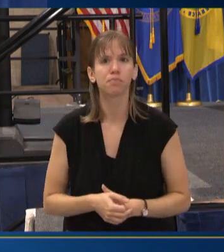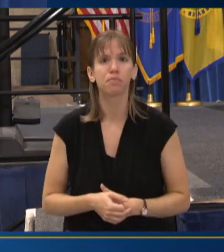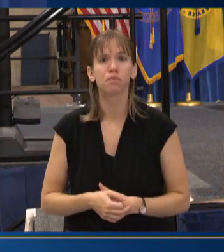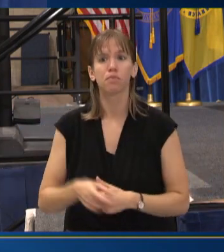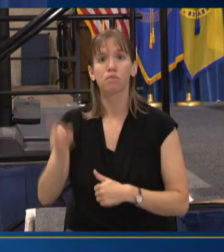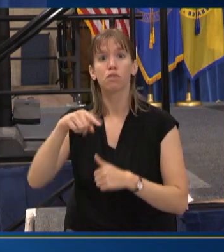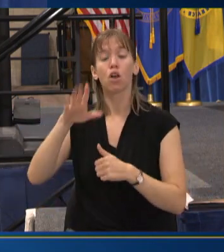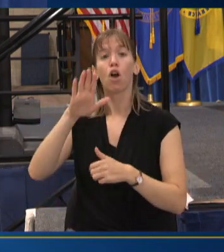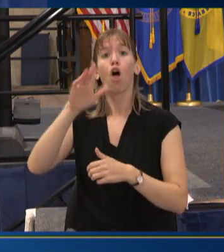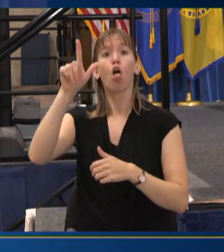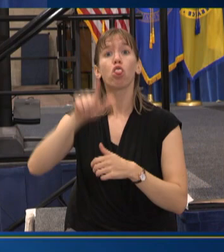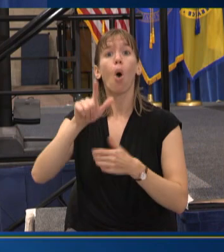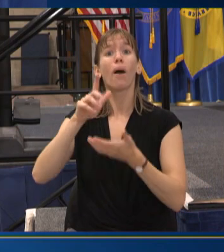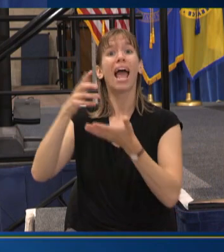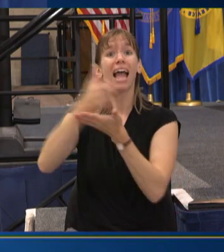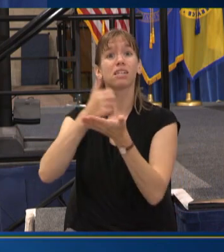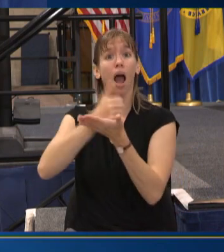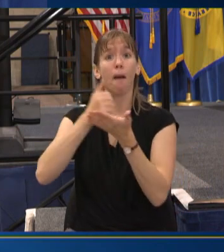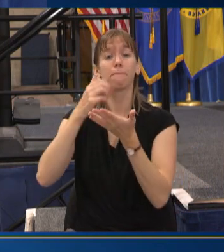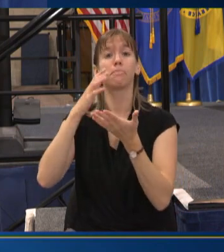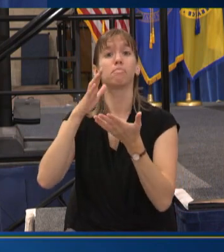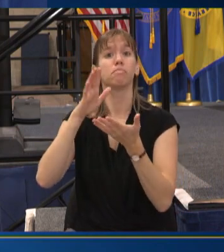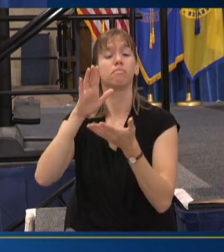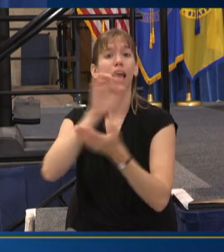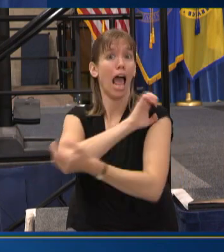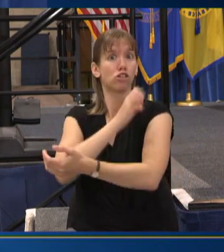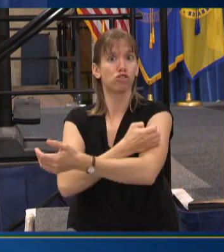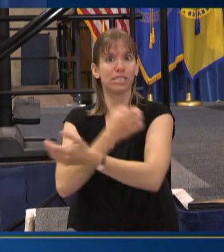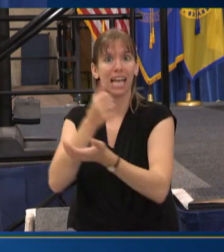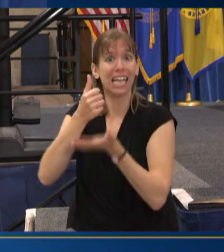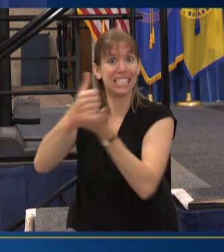Energy Assistance Program, or LIHEAP, which provides funds for cooling